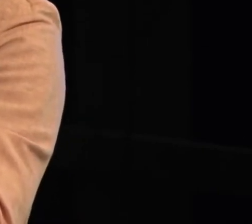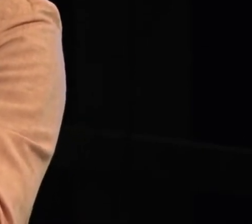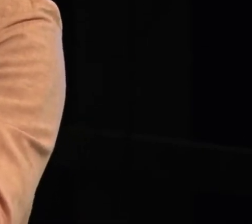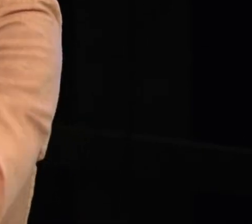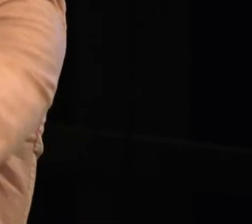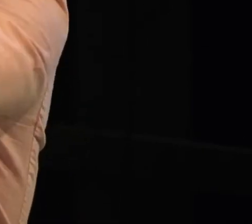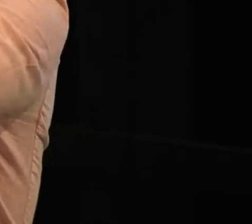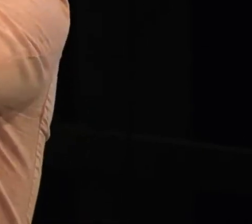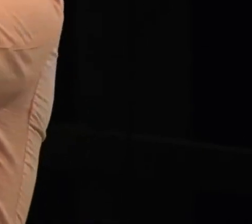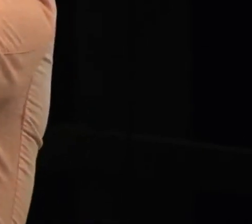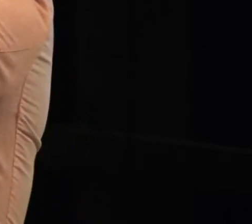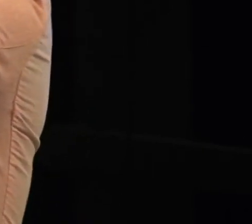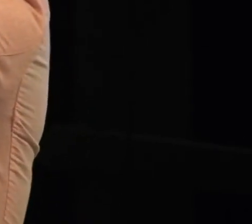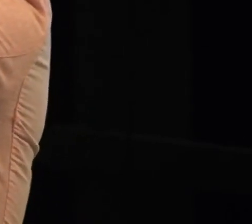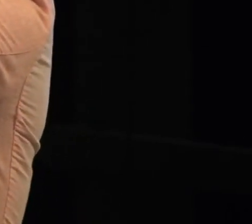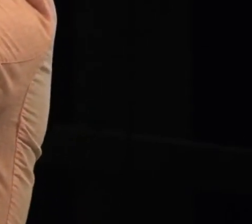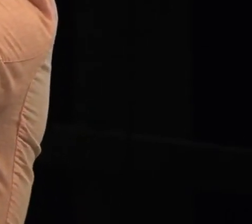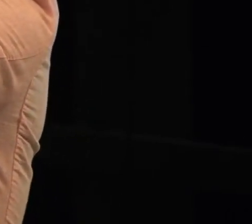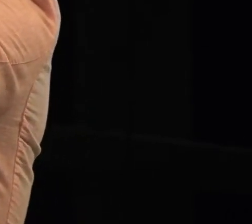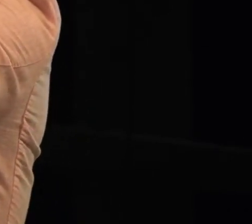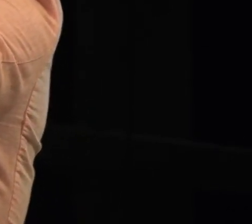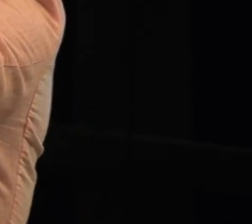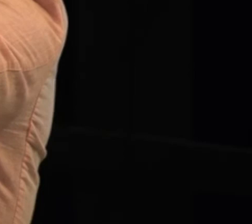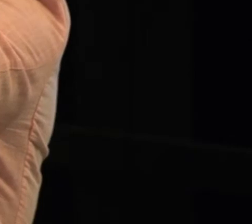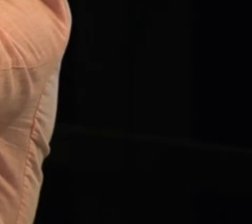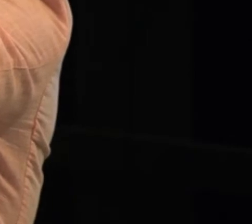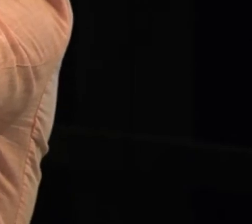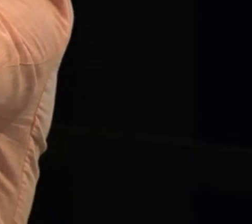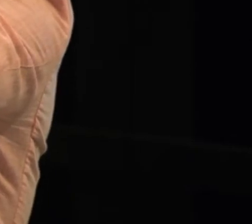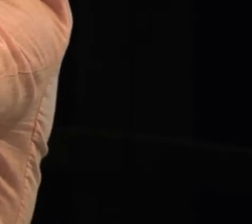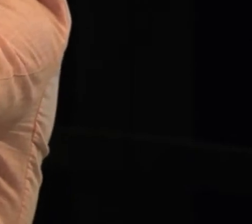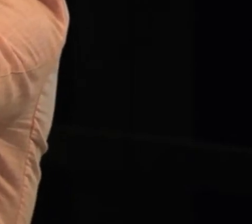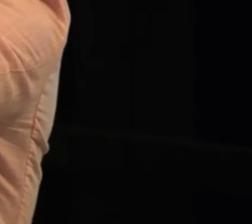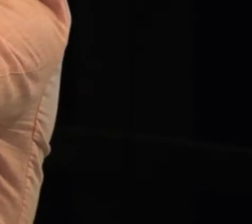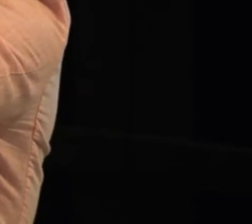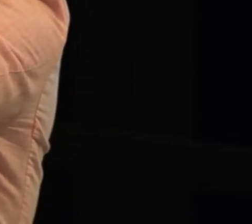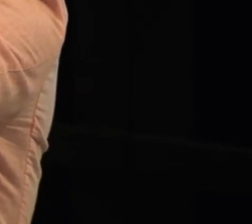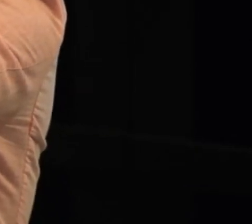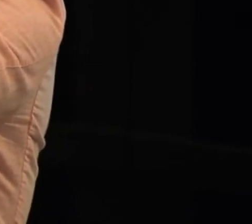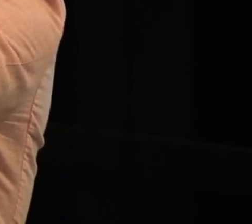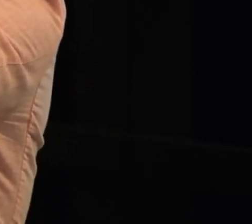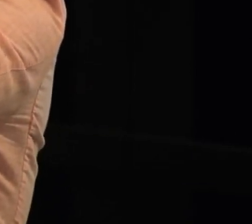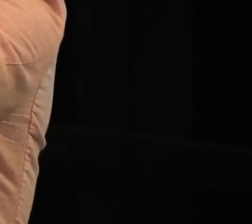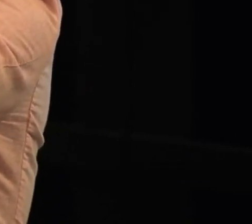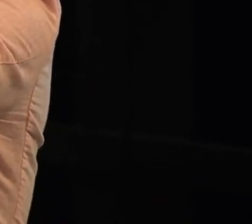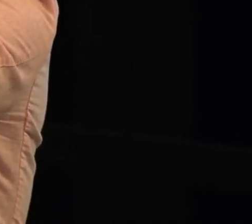dimensions of all you're saying from teaching and learning, and expect them to just go back.